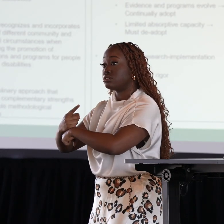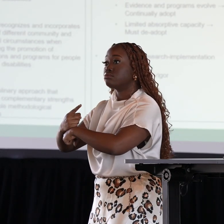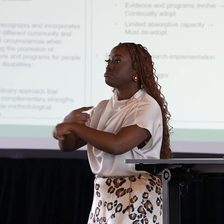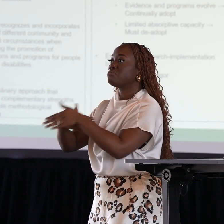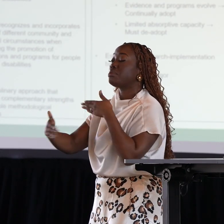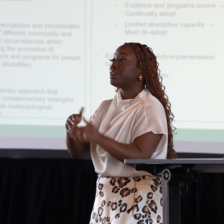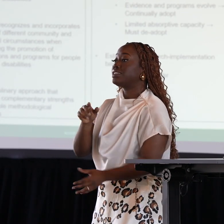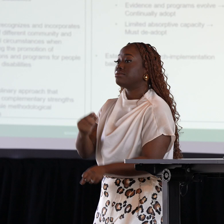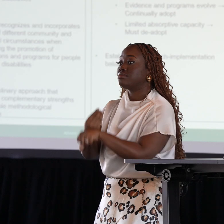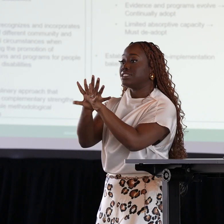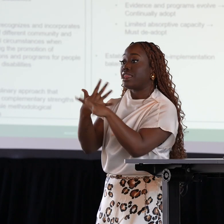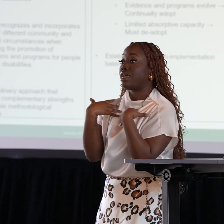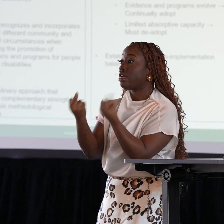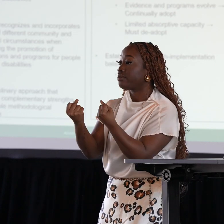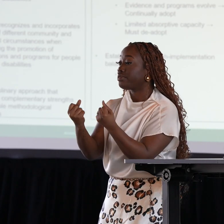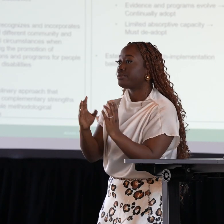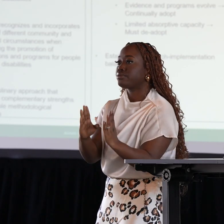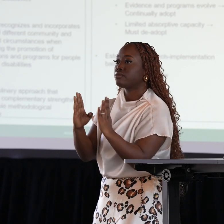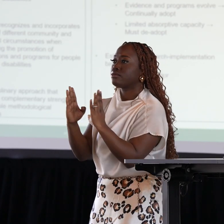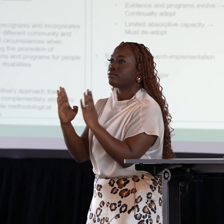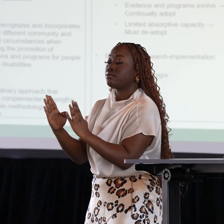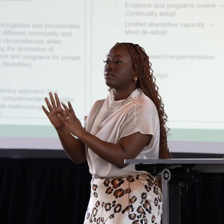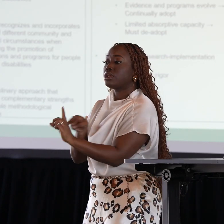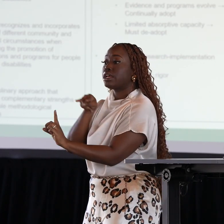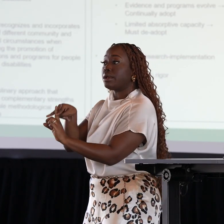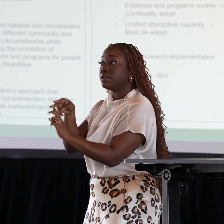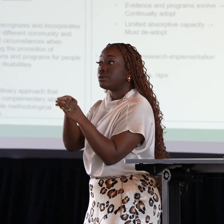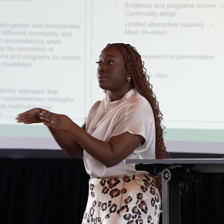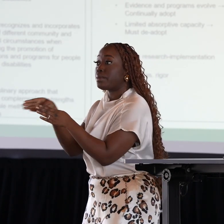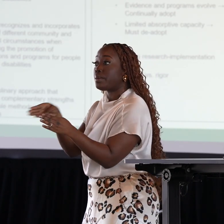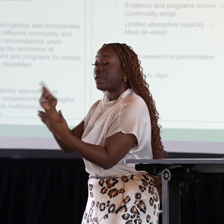telehealth or the implementation planning program that Dr Graham